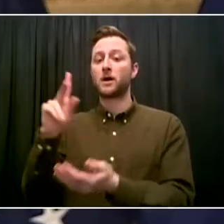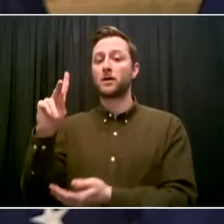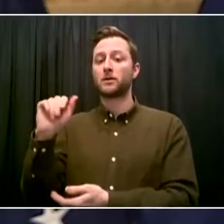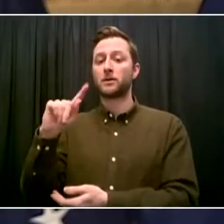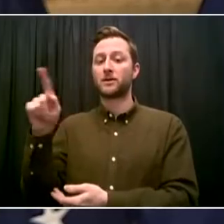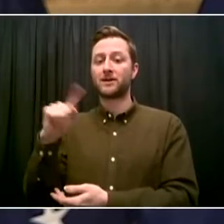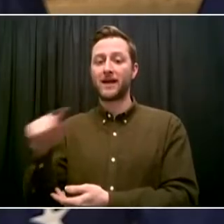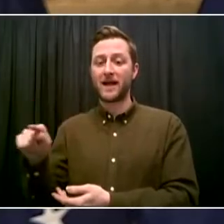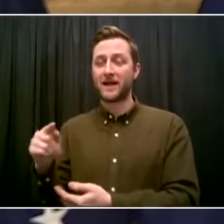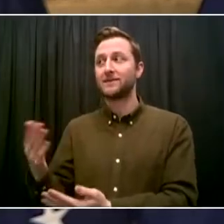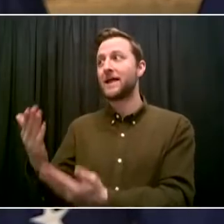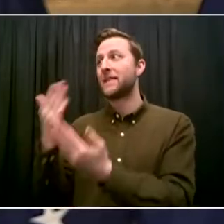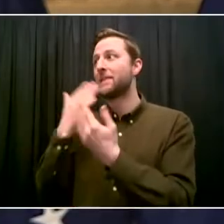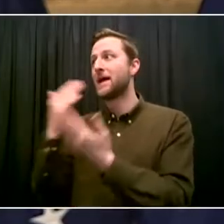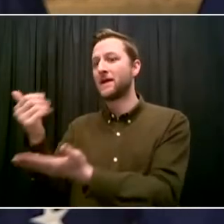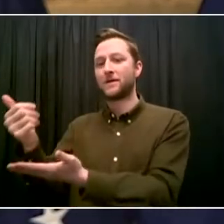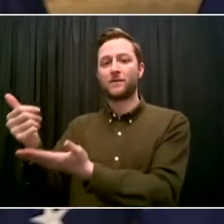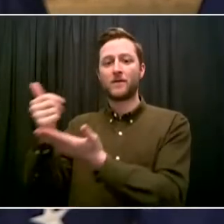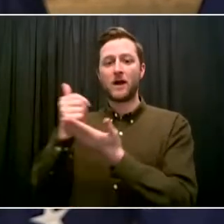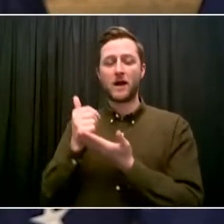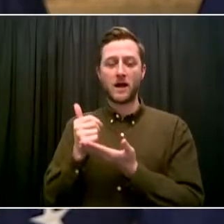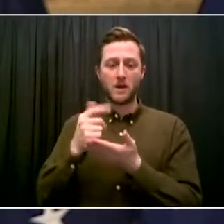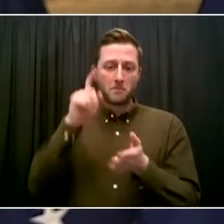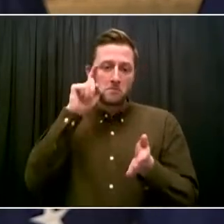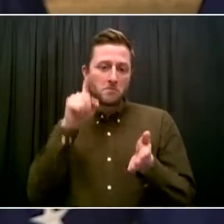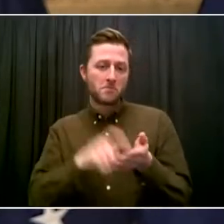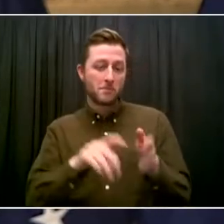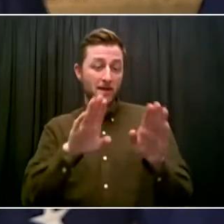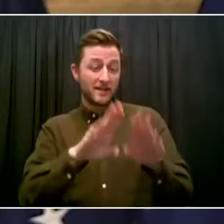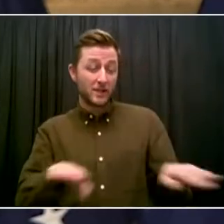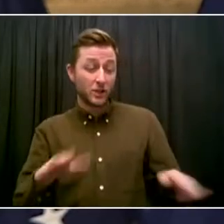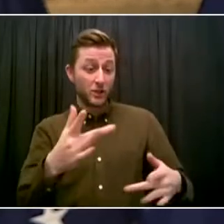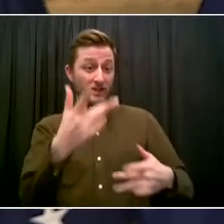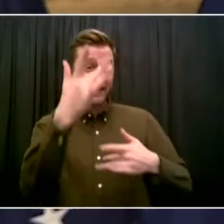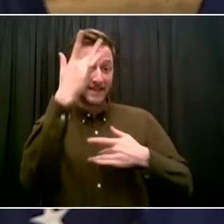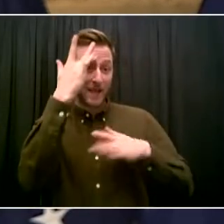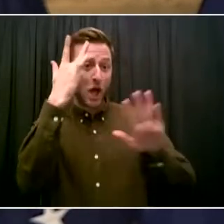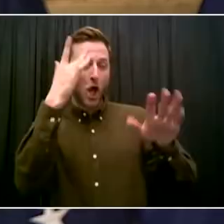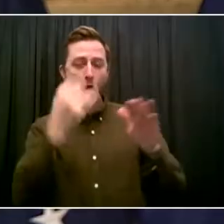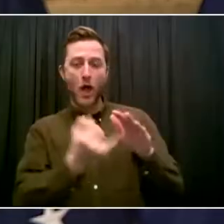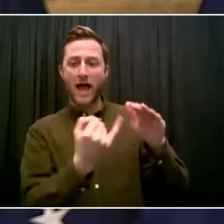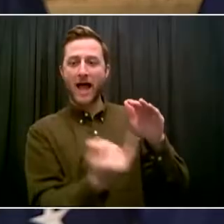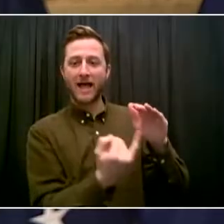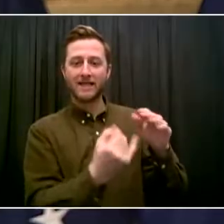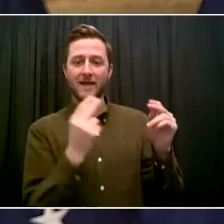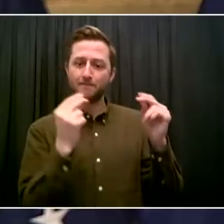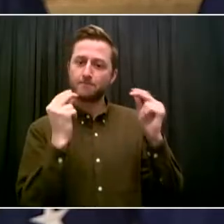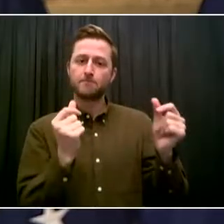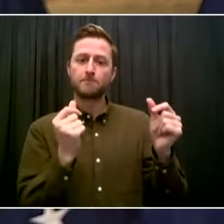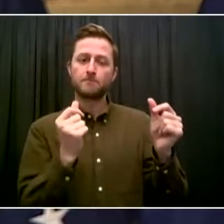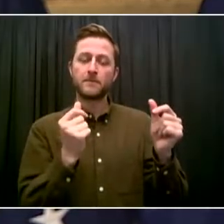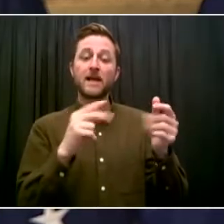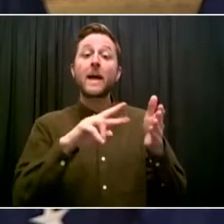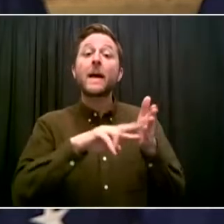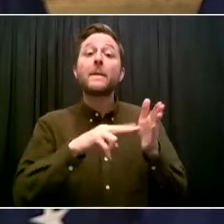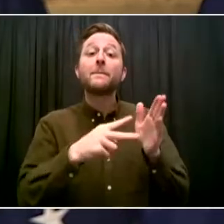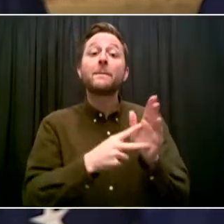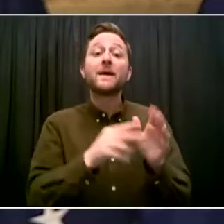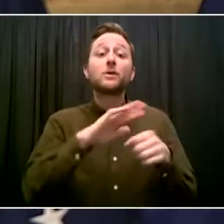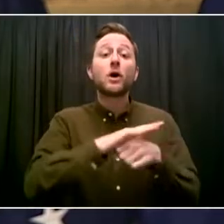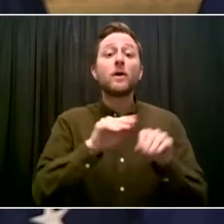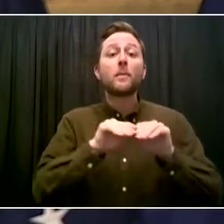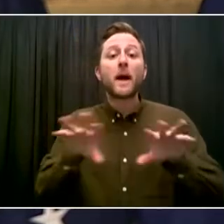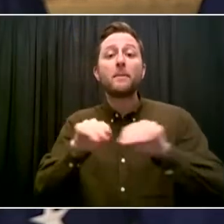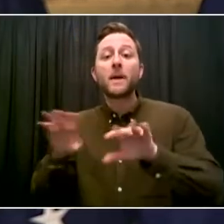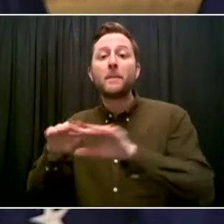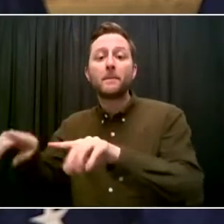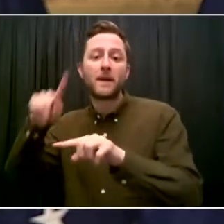EXPANDING TESTING HELPED OVER